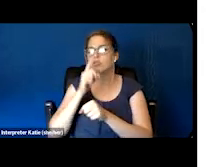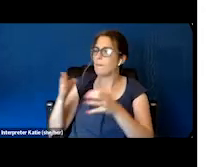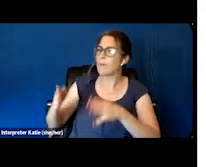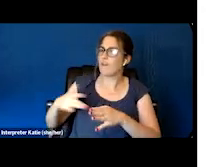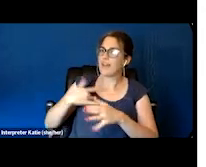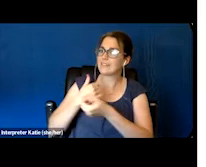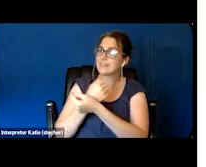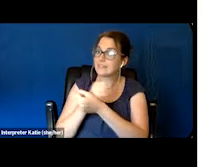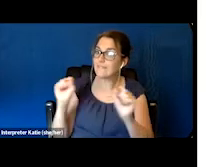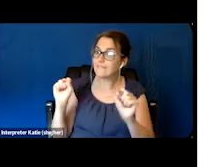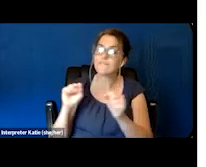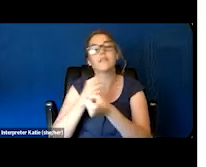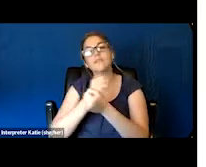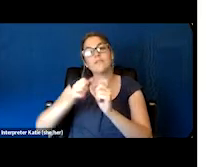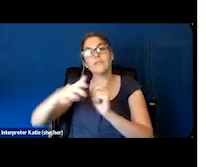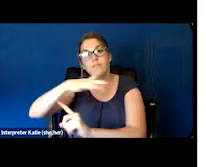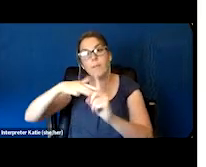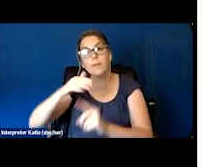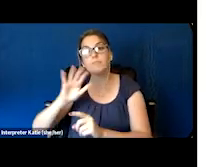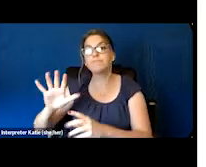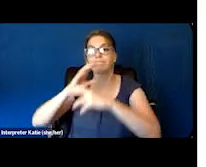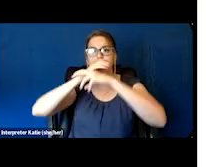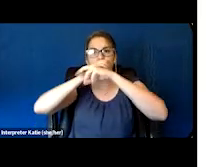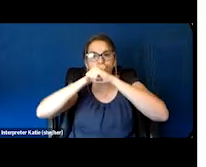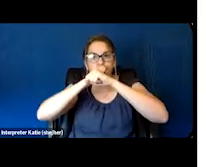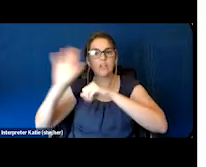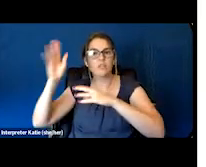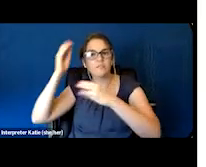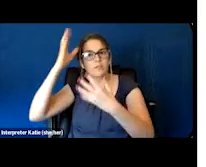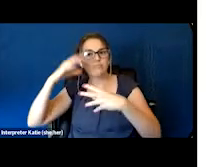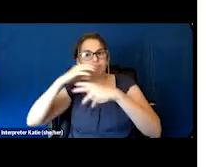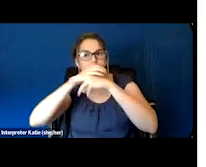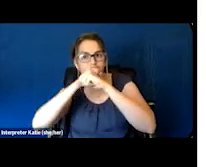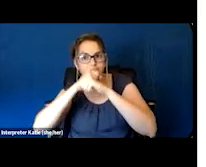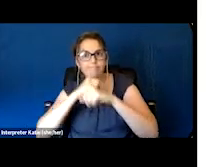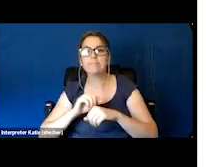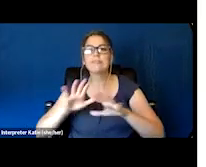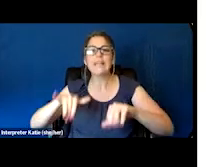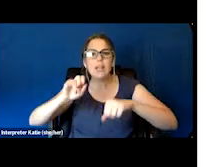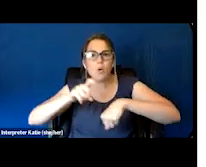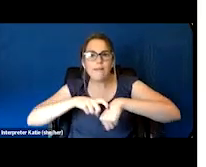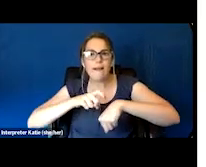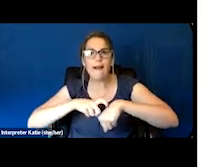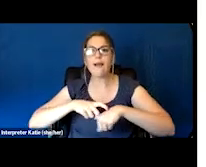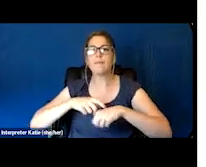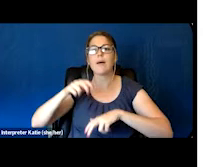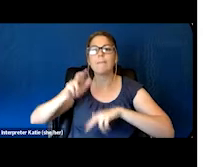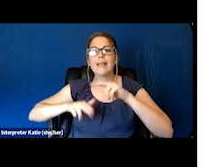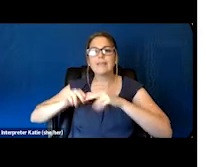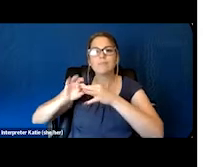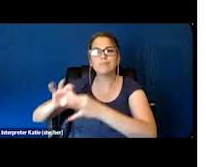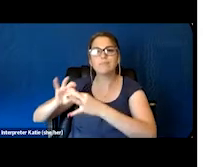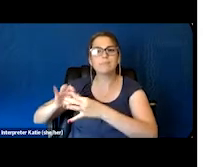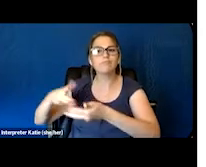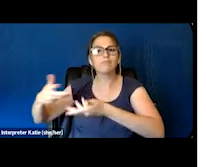protecting confidentiality, taking your time and building that rapport, so are also important to helping realize, recognize,